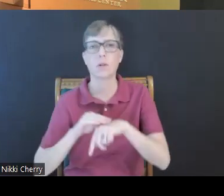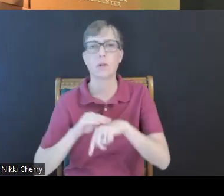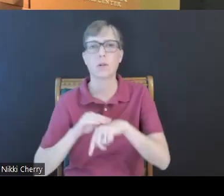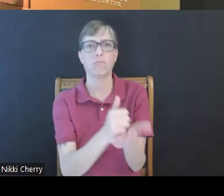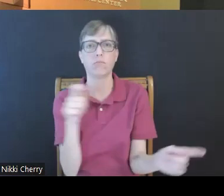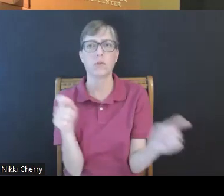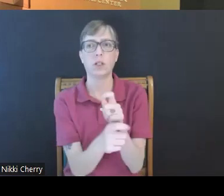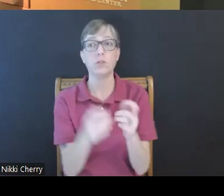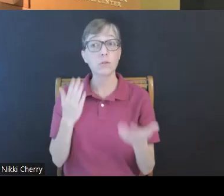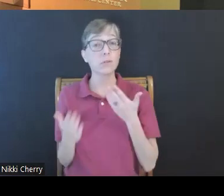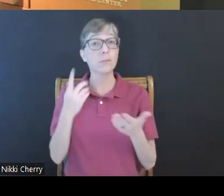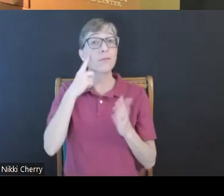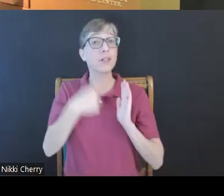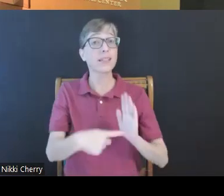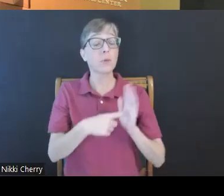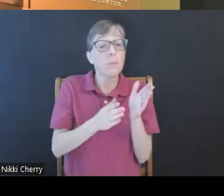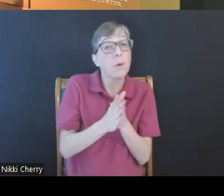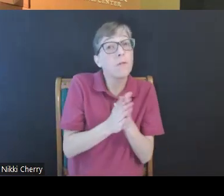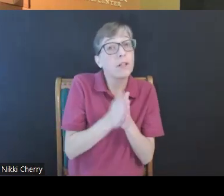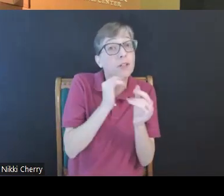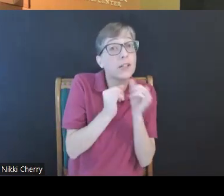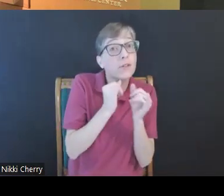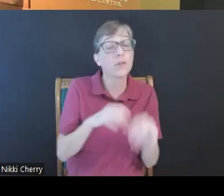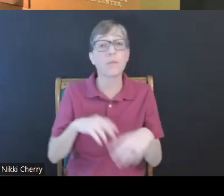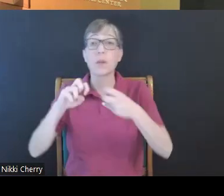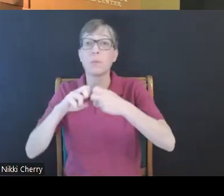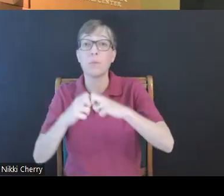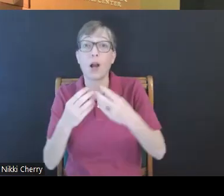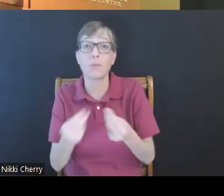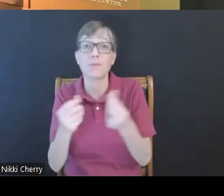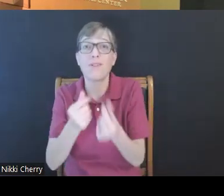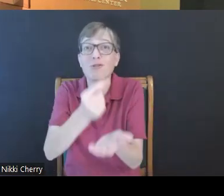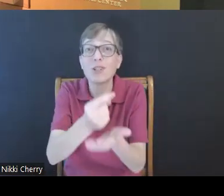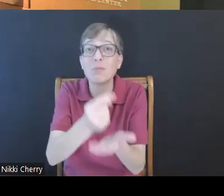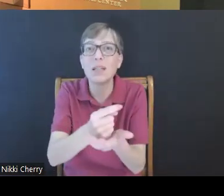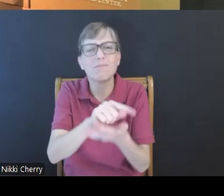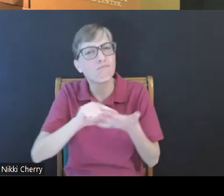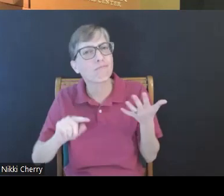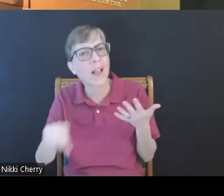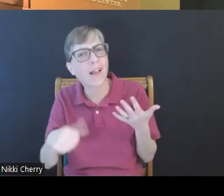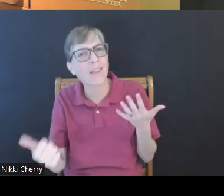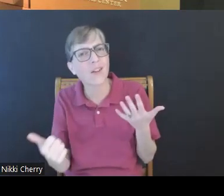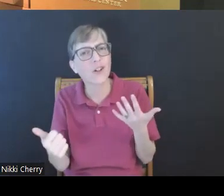interviewing problem solving treatment behavioral activation simple evidence-based uh you know very